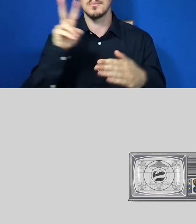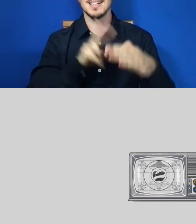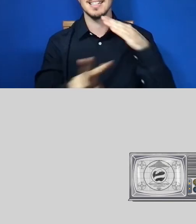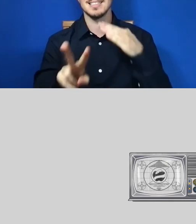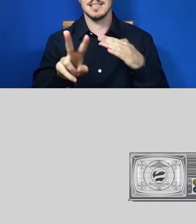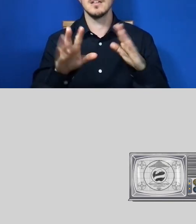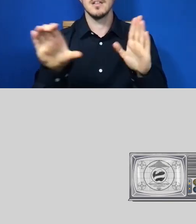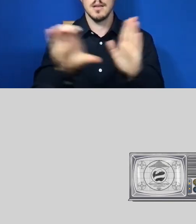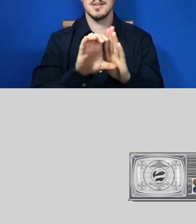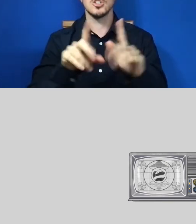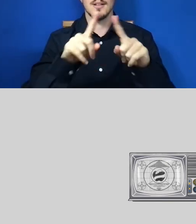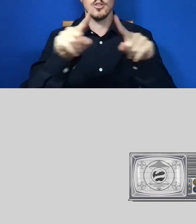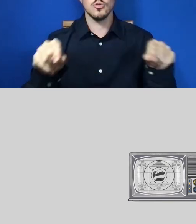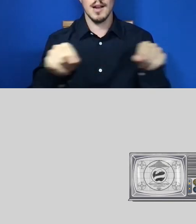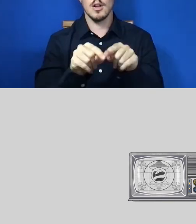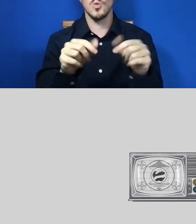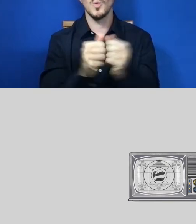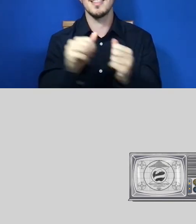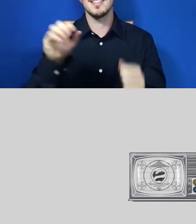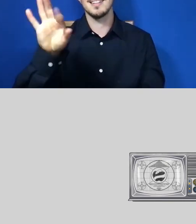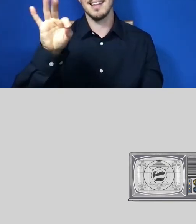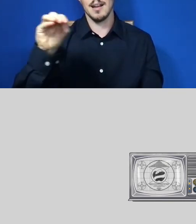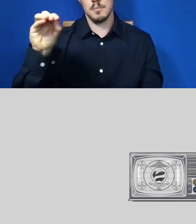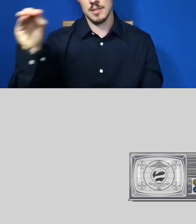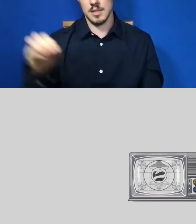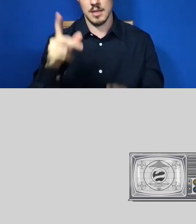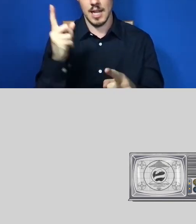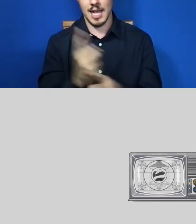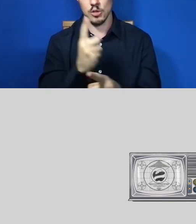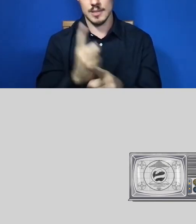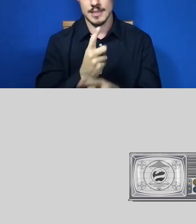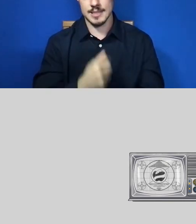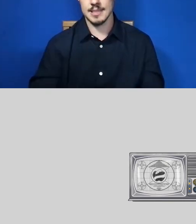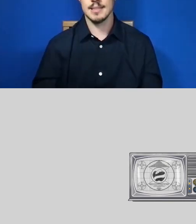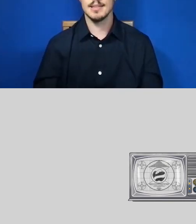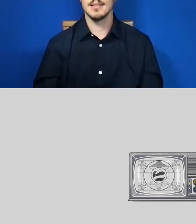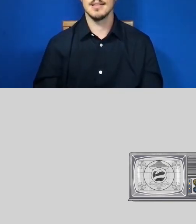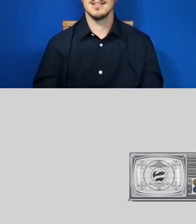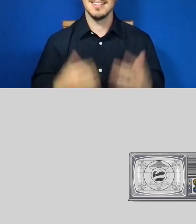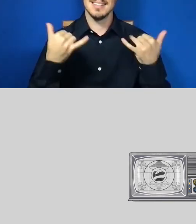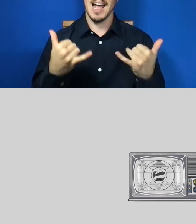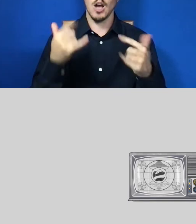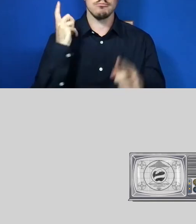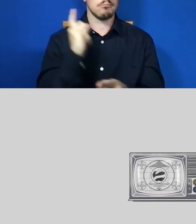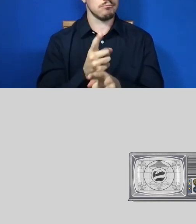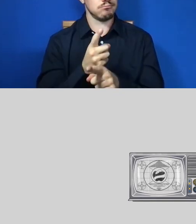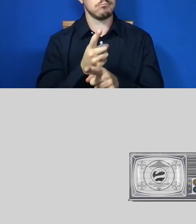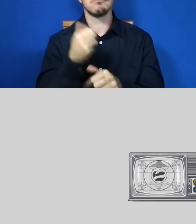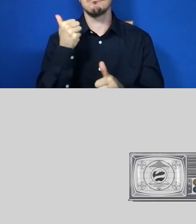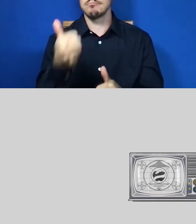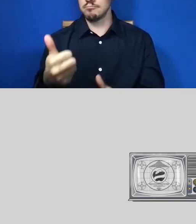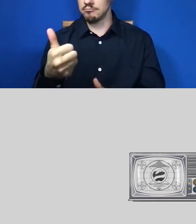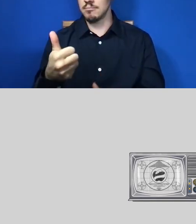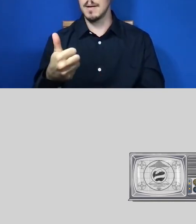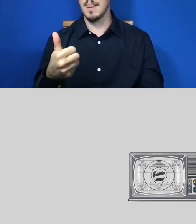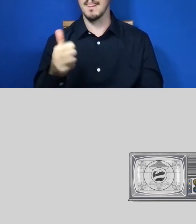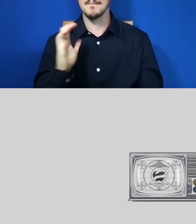that the image is a triangle, with a 90% accuracy. Since our neural network has now predicted that the image is a triangle,